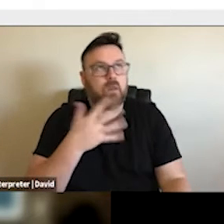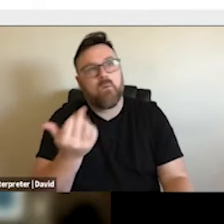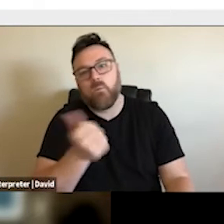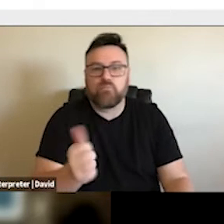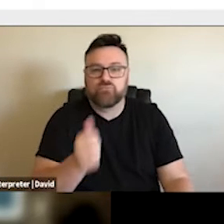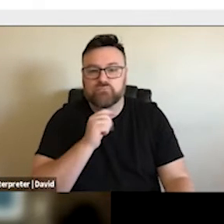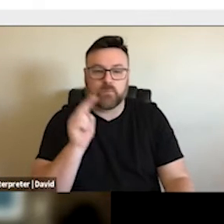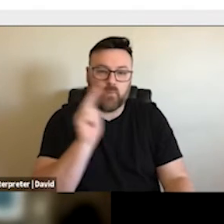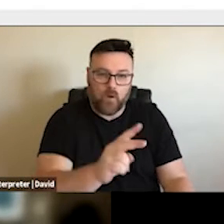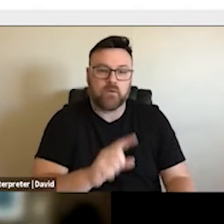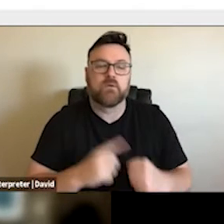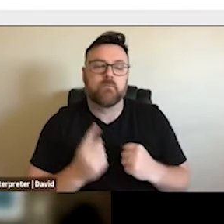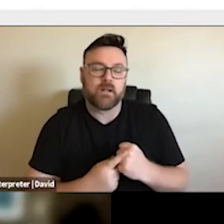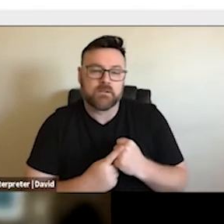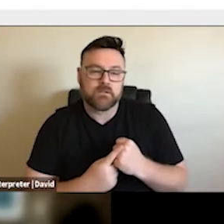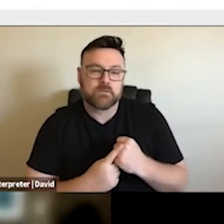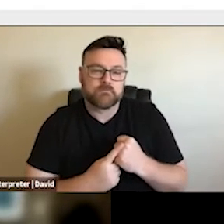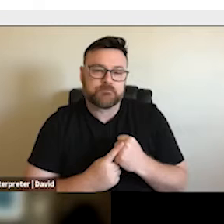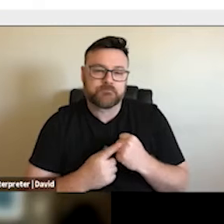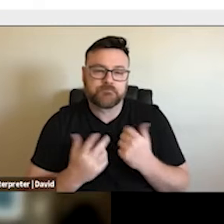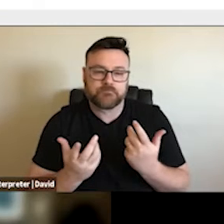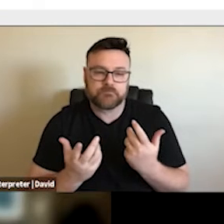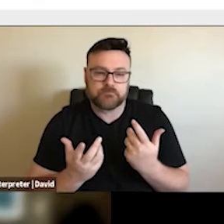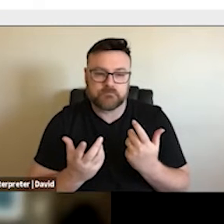Generally they basically are over it.